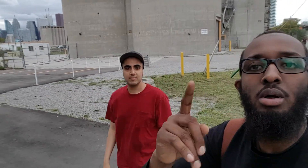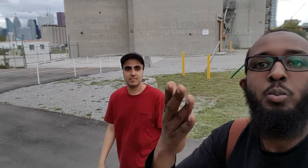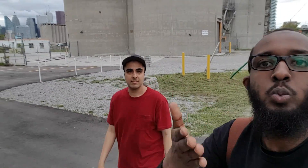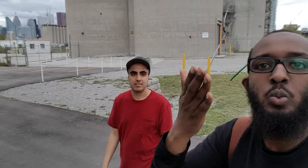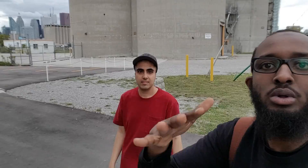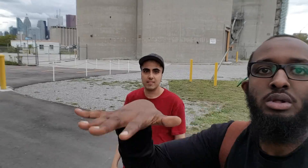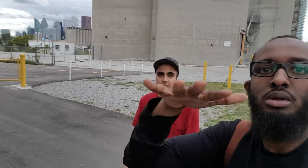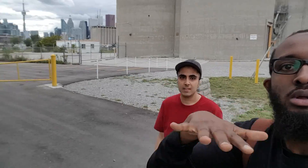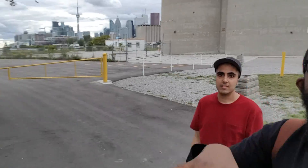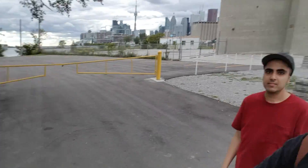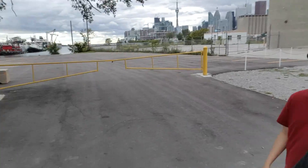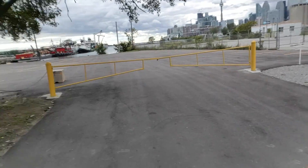We are near the shoreline.